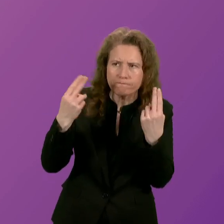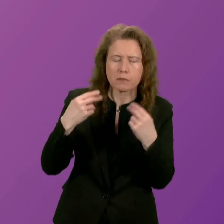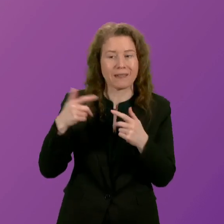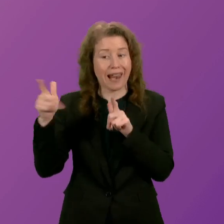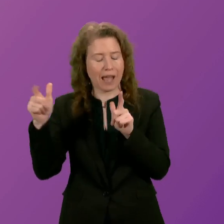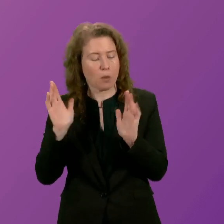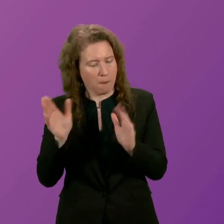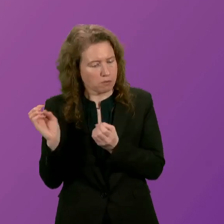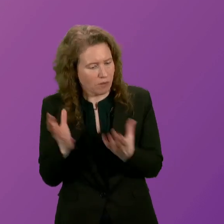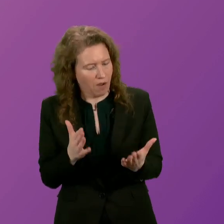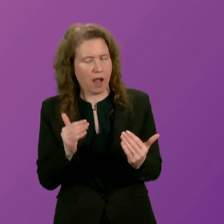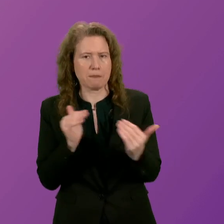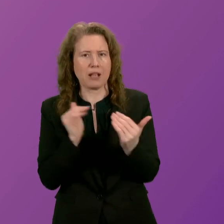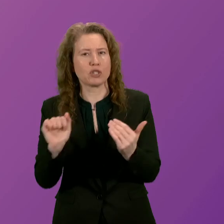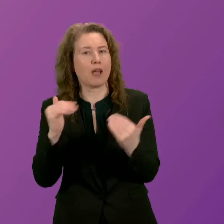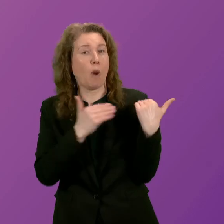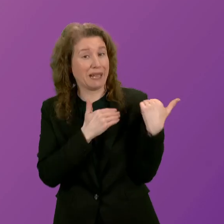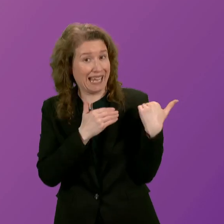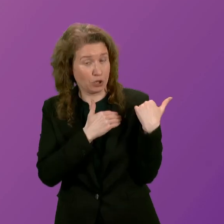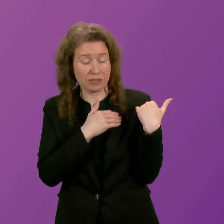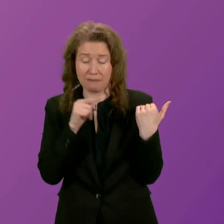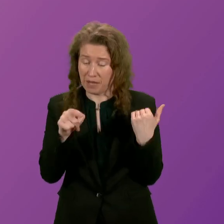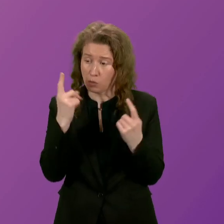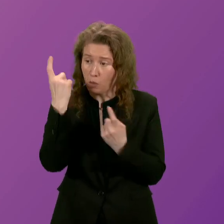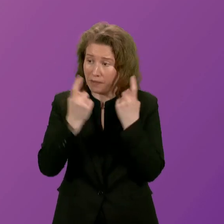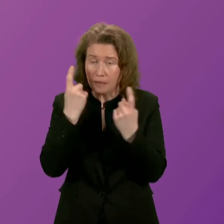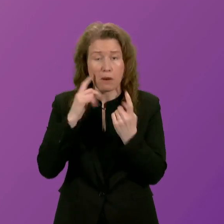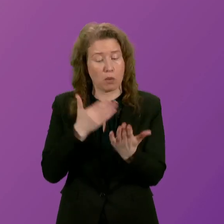their obligations. Those considerations will lie at the heart of the legislation.